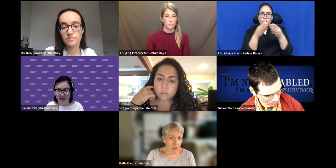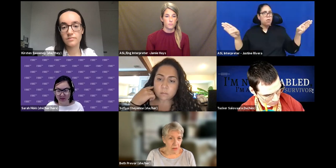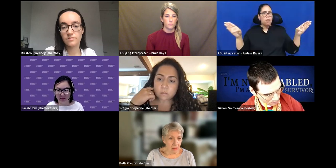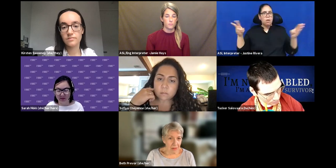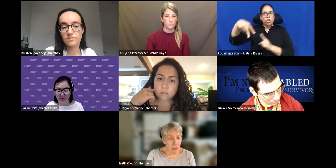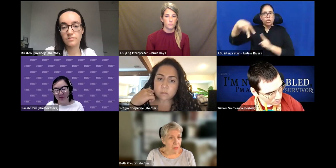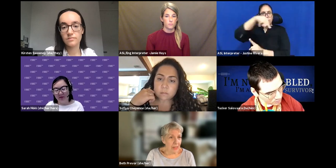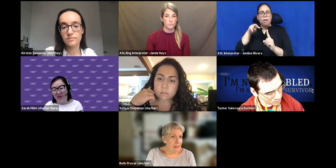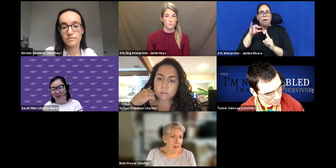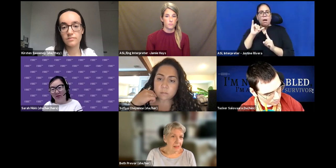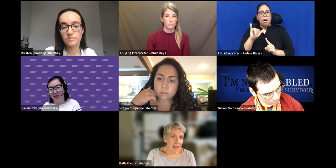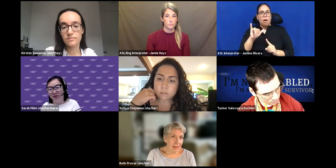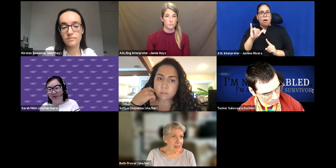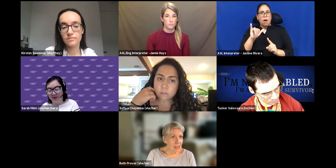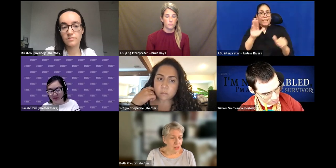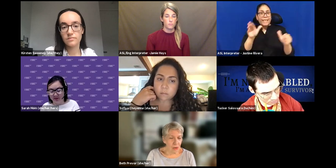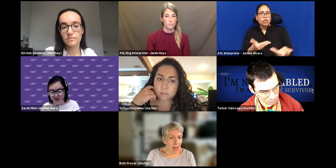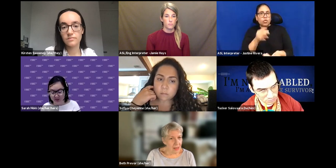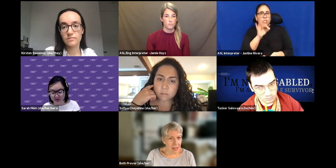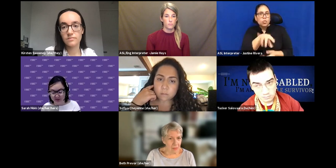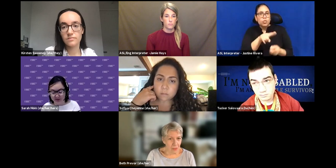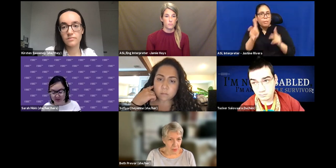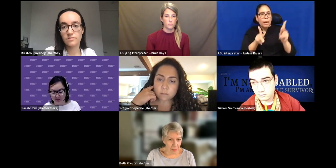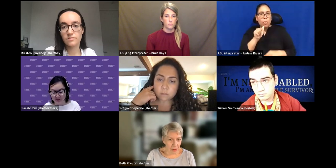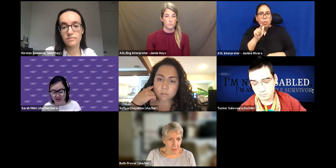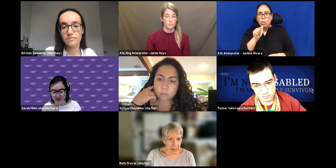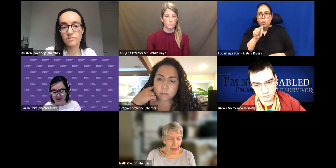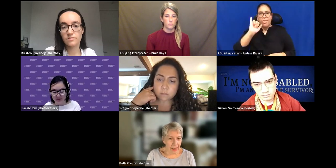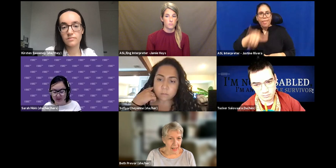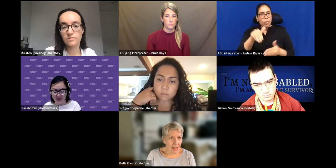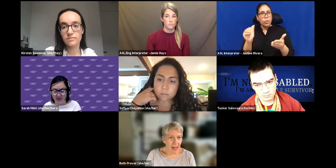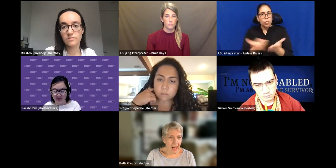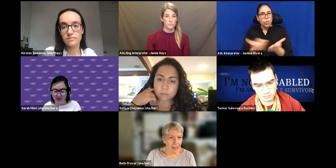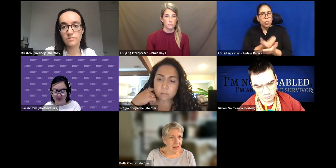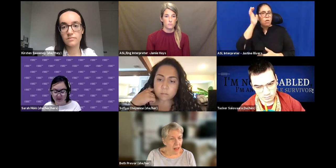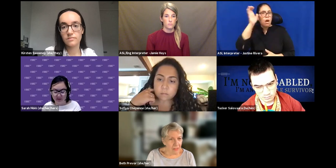to people that this is a new concept for people, but I love